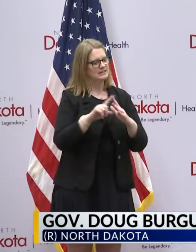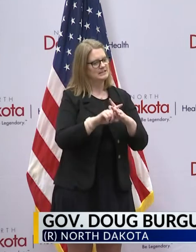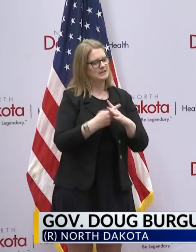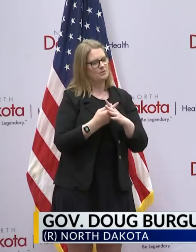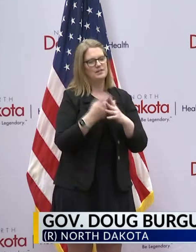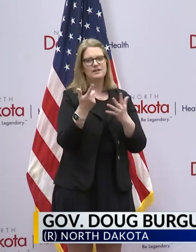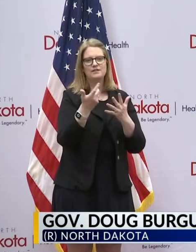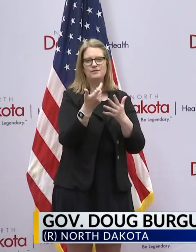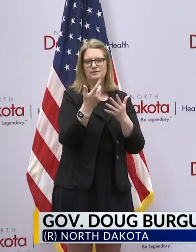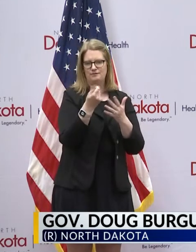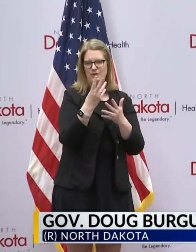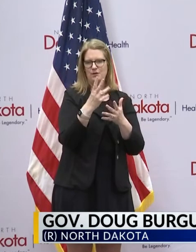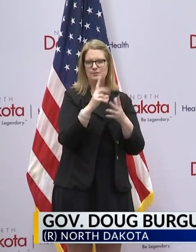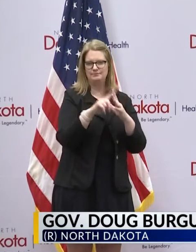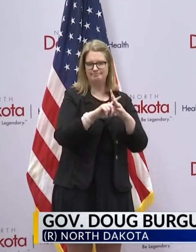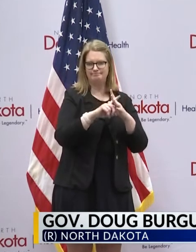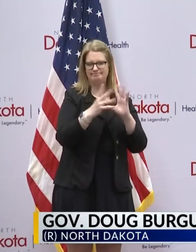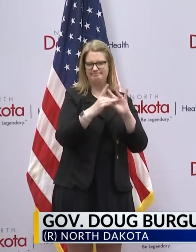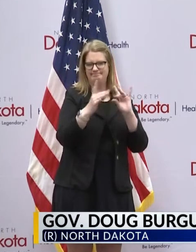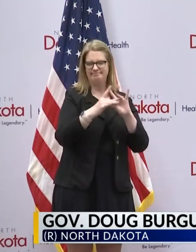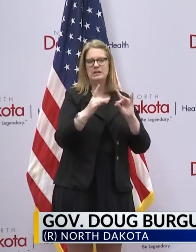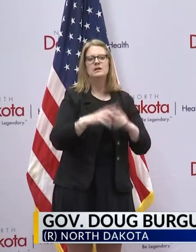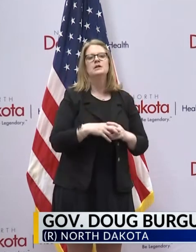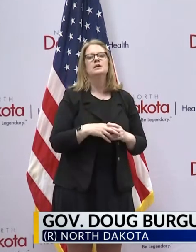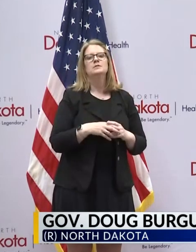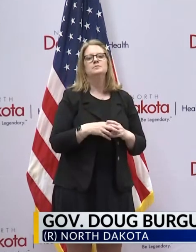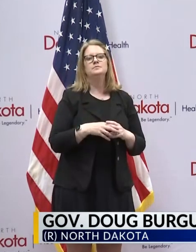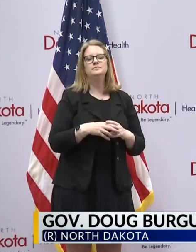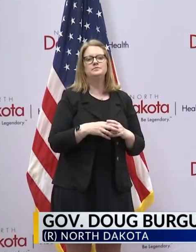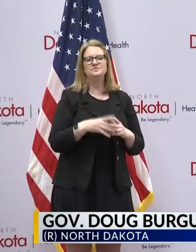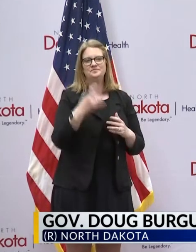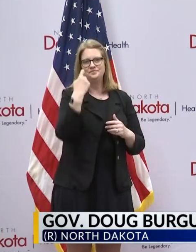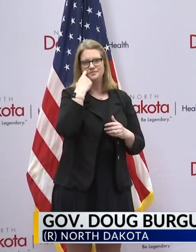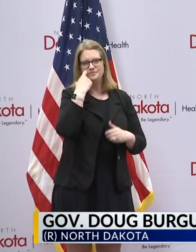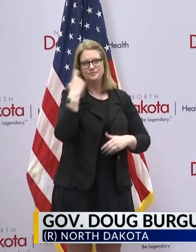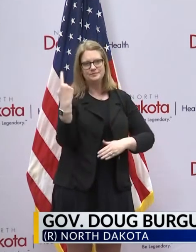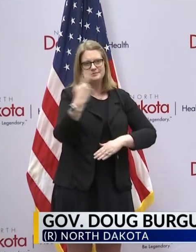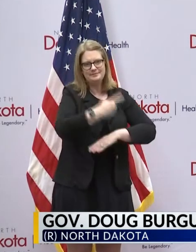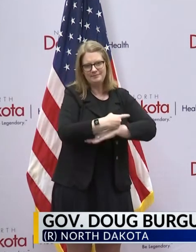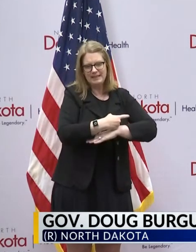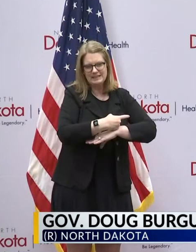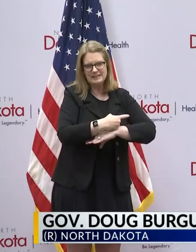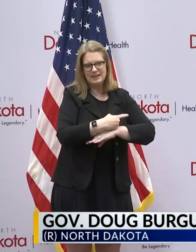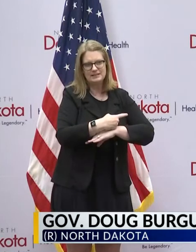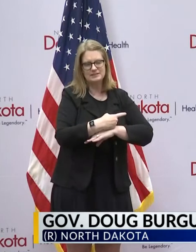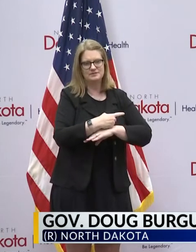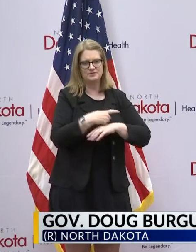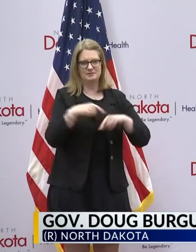YOU JOINING US, AND I WANT TO JUST JUMP IN WITH A FEW OPENING COMMENTS. AND THAT IS, AS WE'VE SAID IN